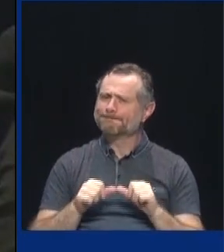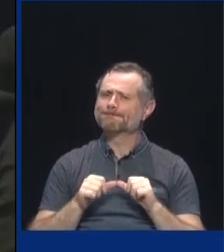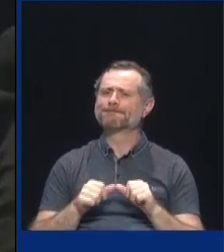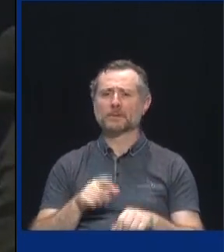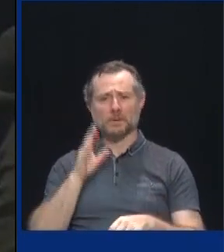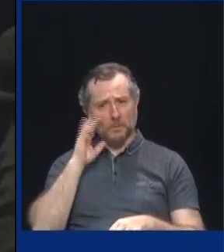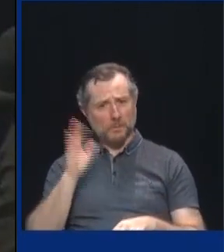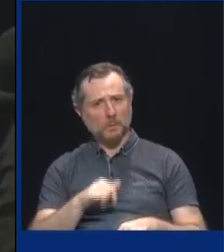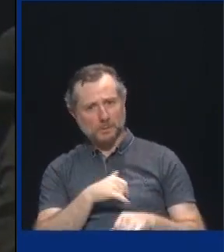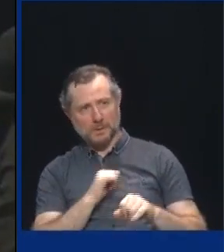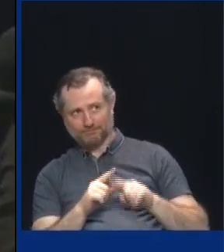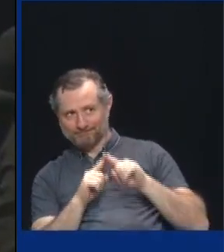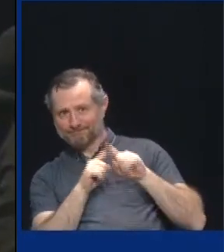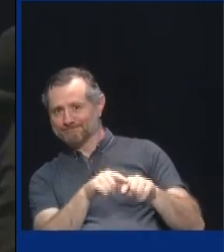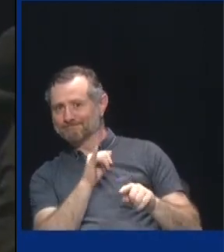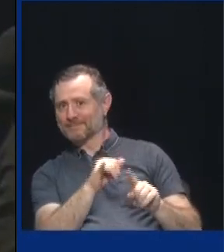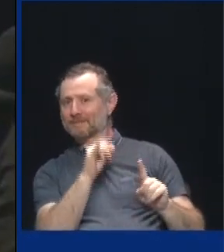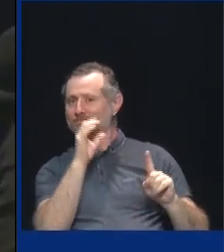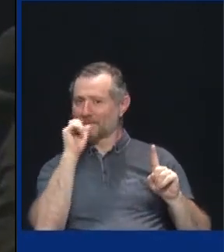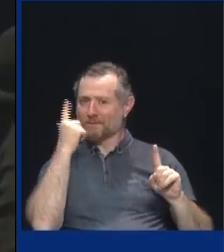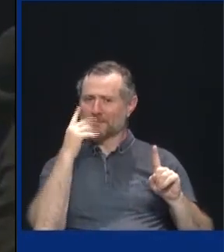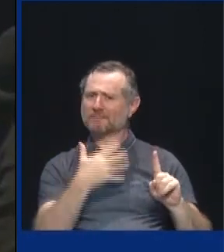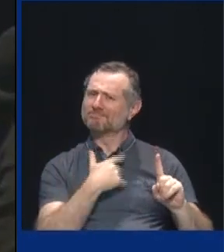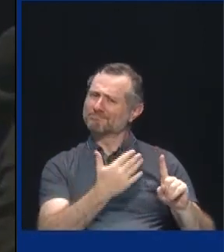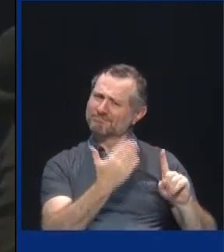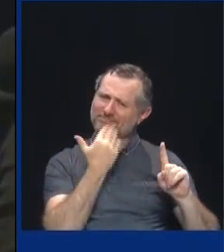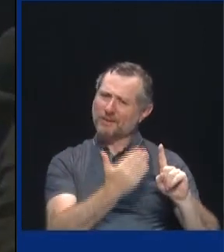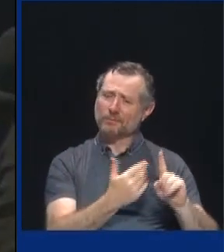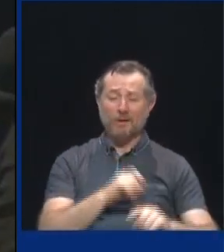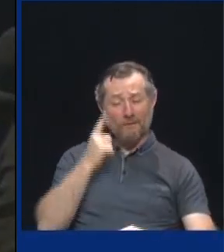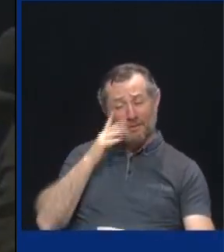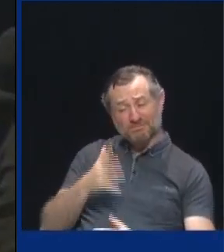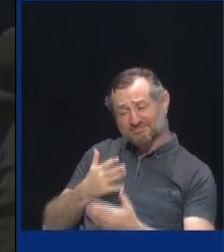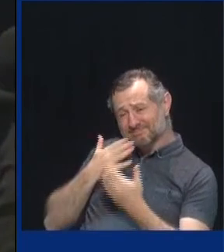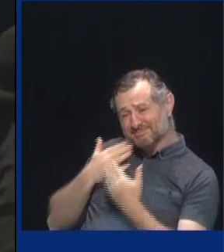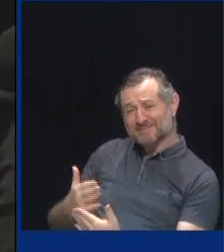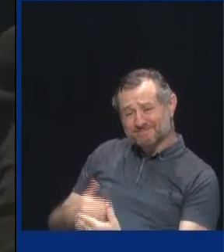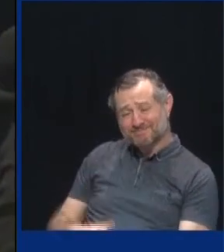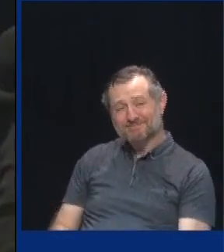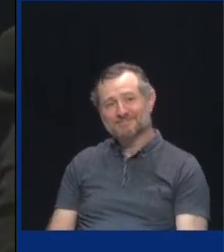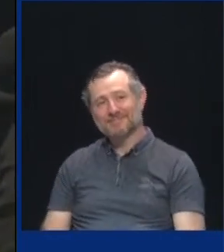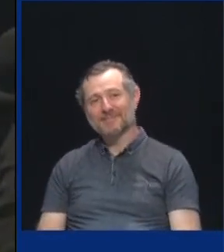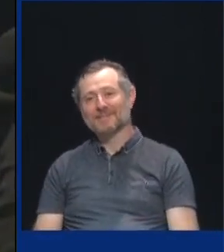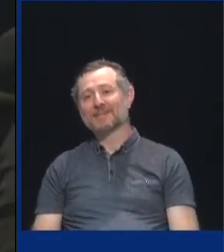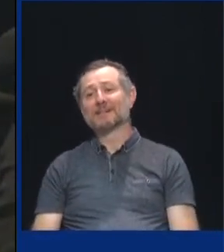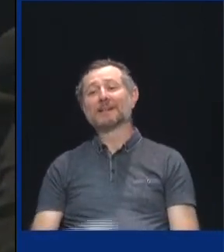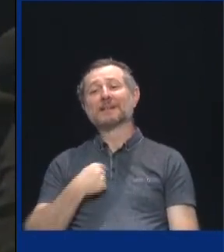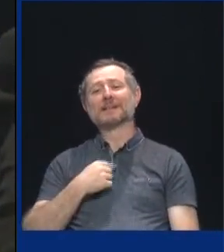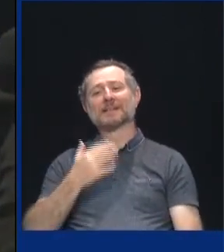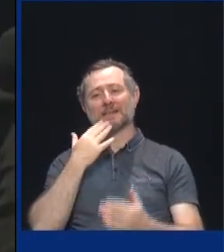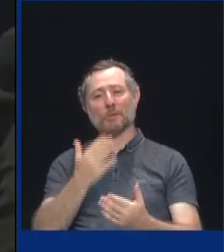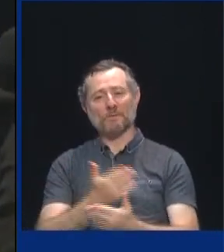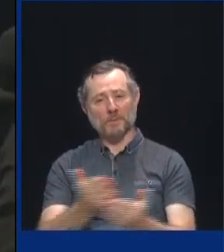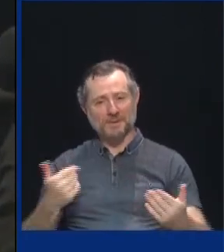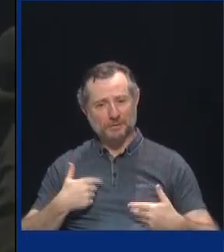AND YOU'VE STAYED THE COURSE. IT'S BEEN A LONG HAUL. AND IT'S CONTINUING. AND WE KNOW THAT WE CAN COUNT ON YOU TO STAY THE COURSE. SO I JUST WANT TO THANK YOU FOR THAT.